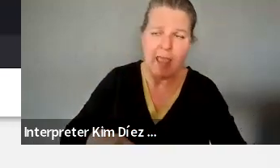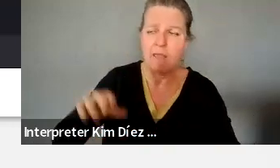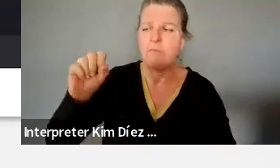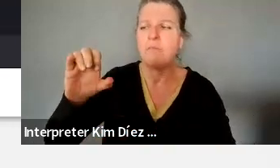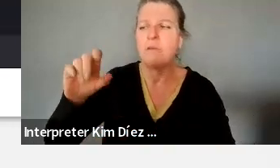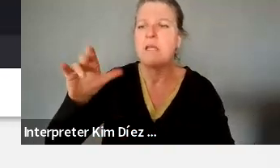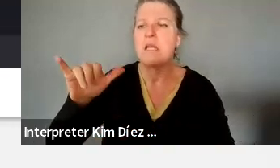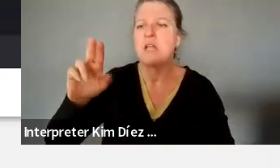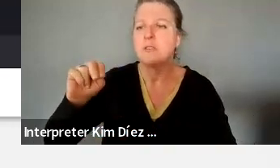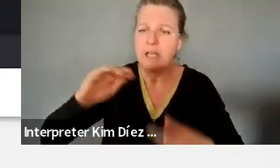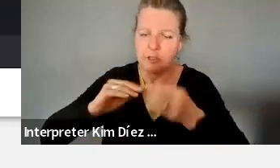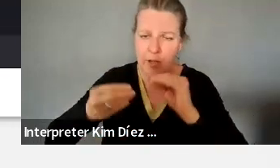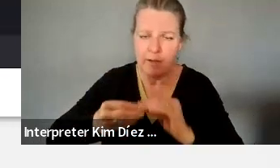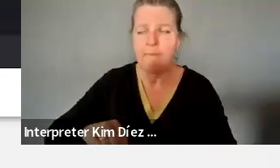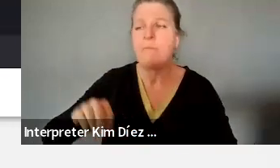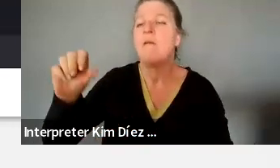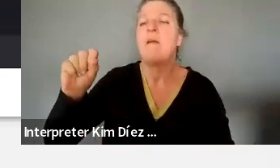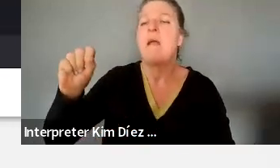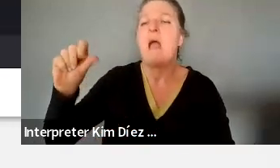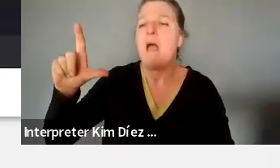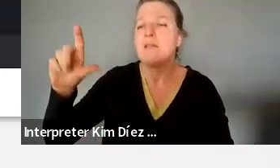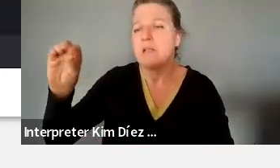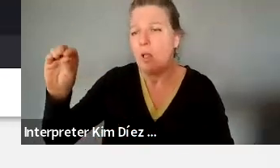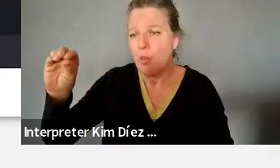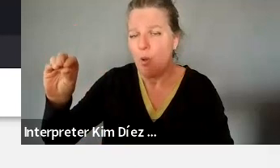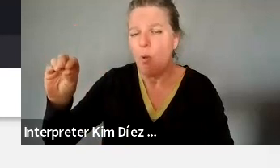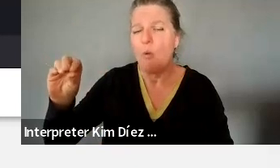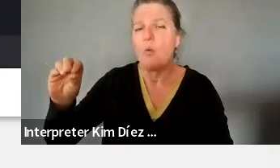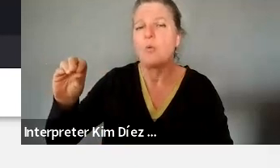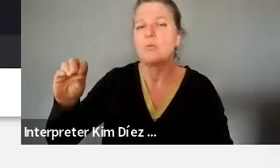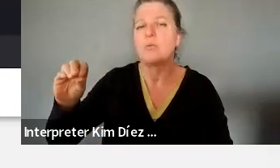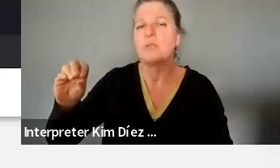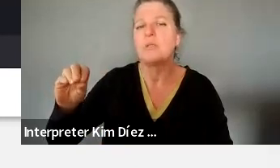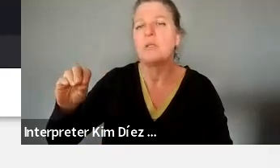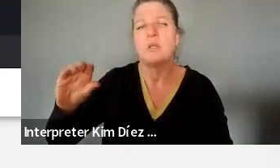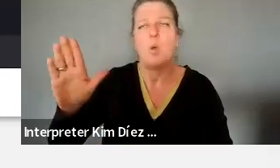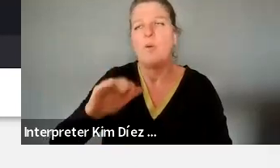your student learning outcomes or just your learning outcomes, maybe not just student learning outcomes,